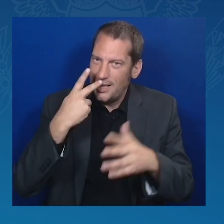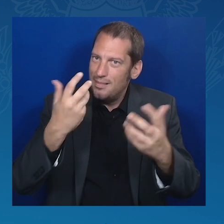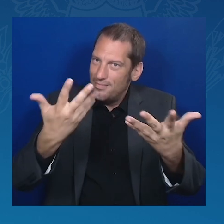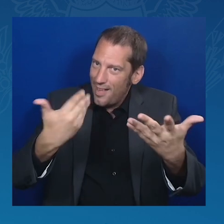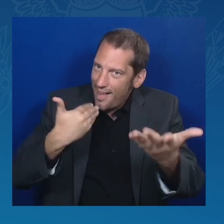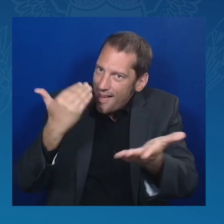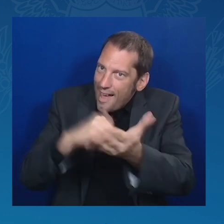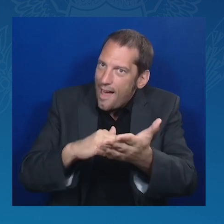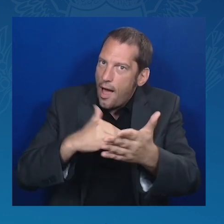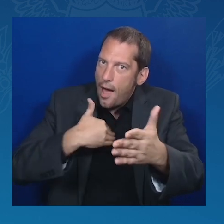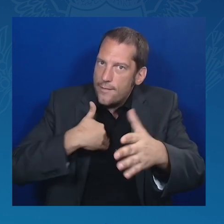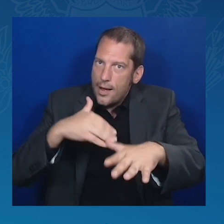we are not alone.